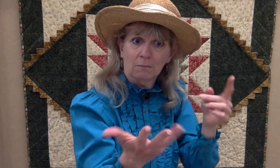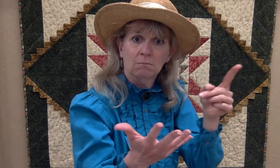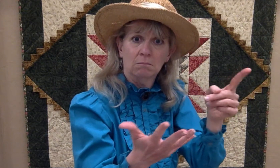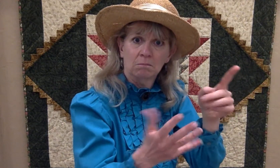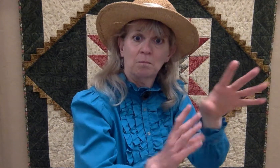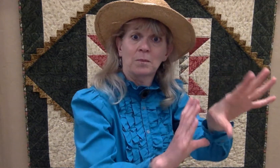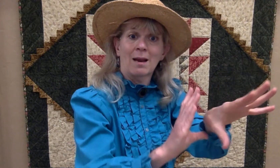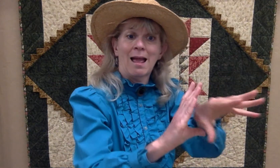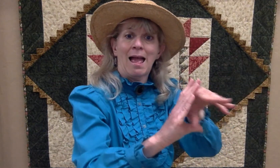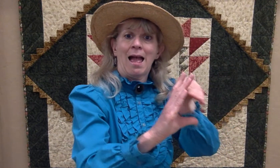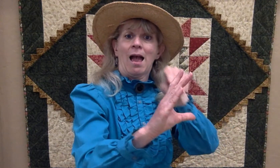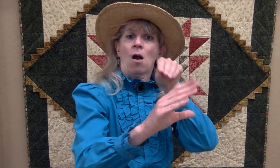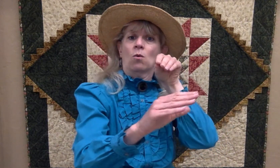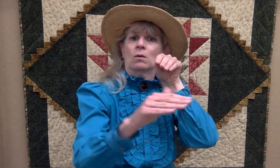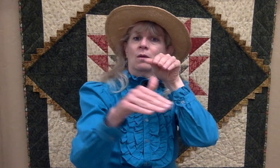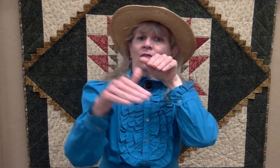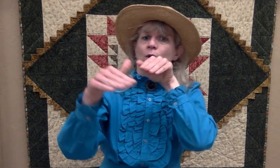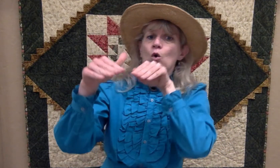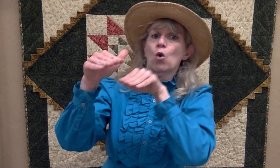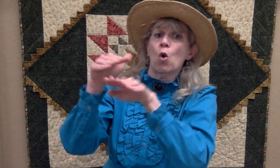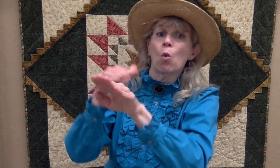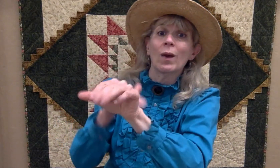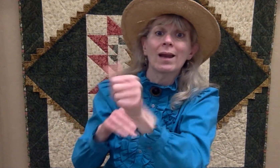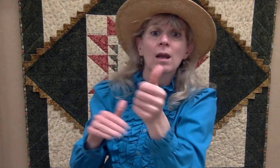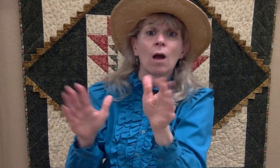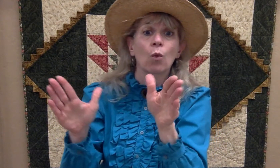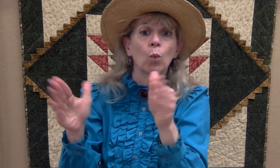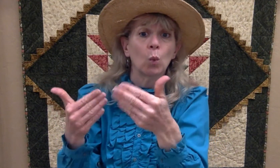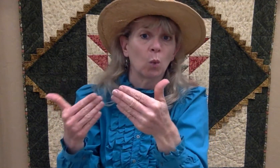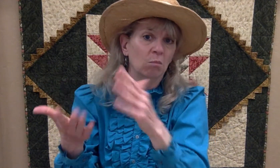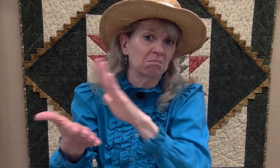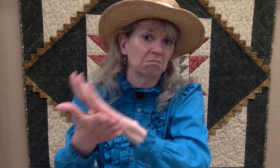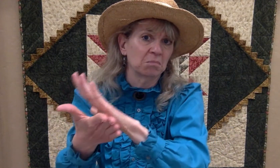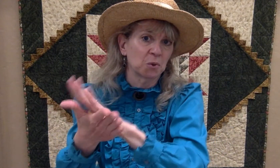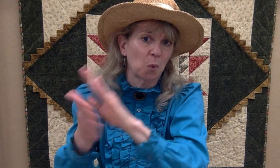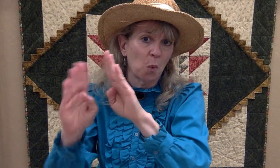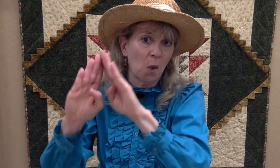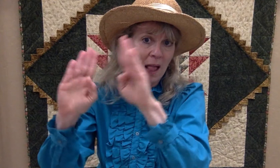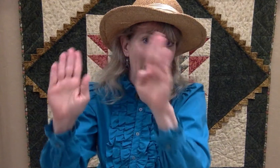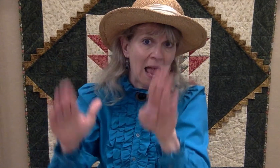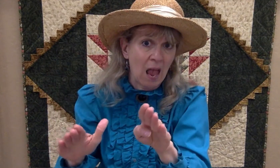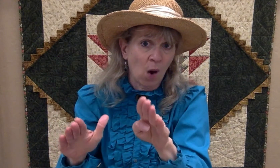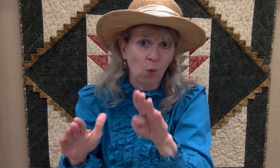You will come out of that room and go into another room, like the schoolhouse,